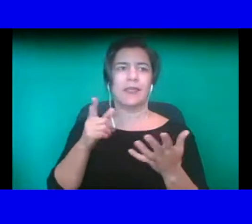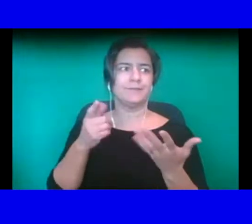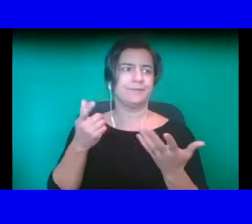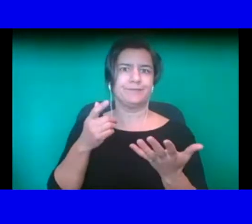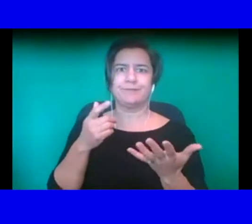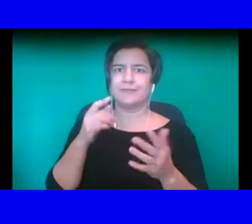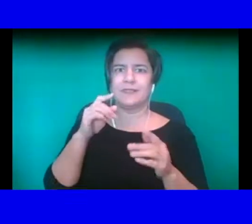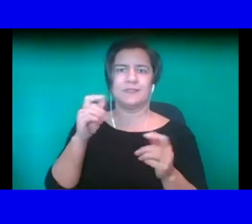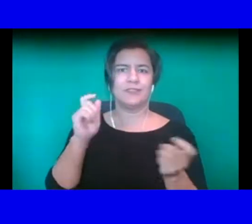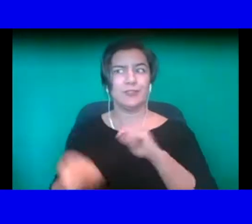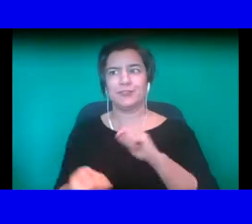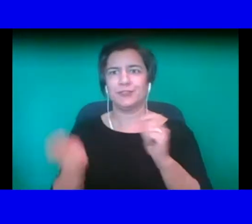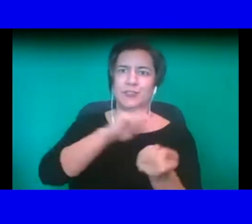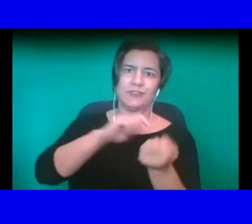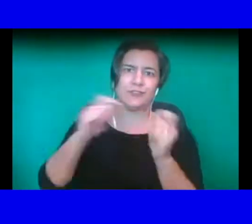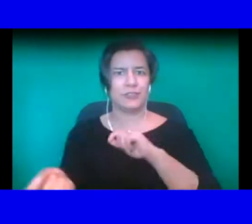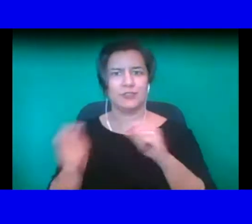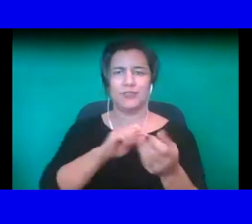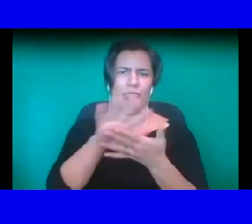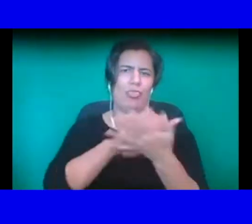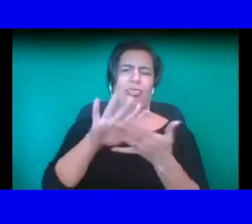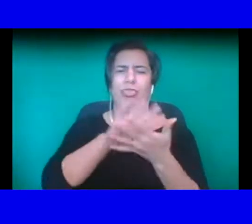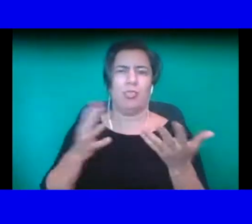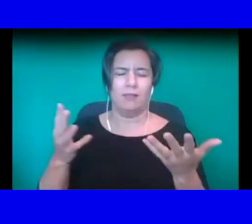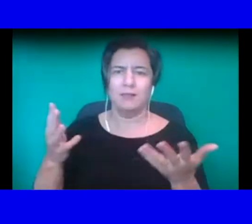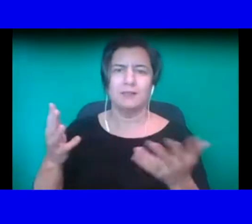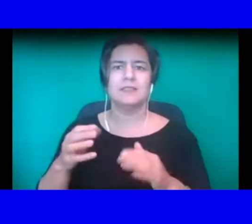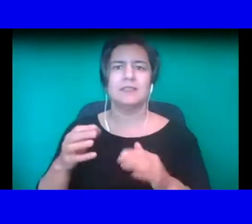The state is working with a number of advocates.